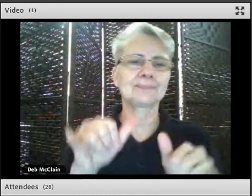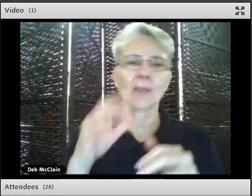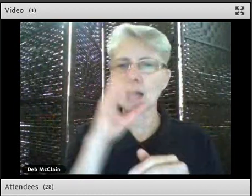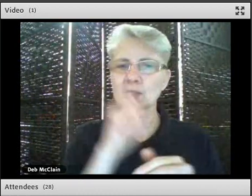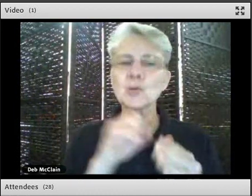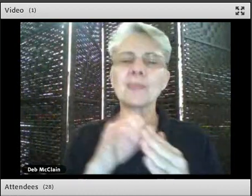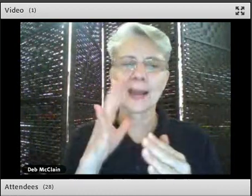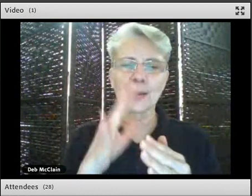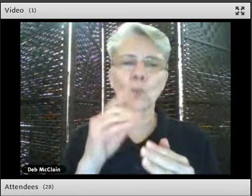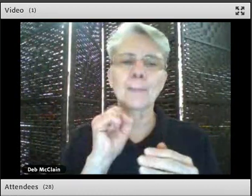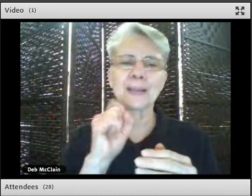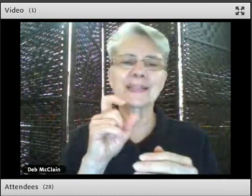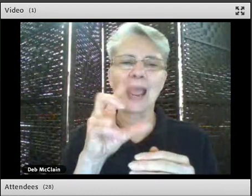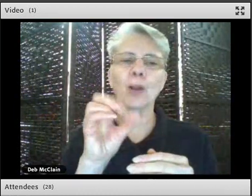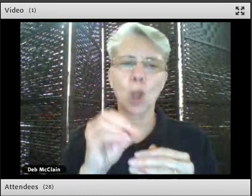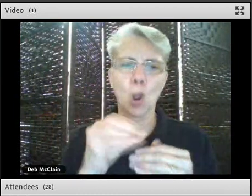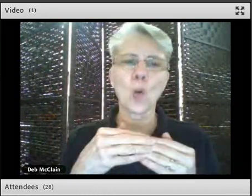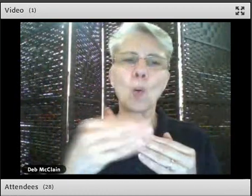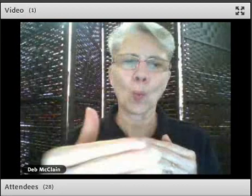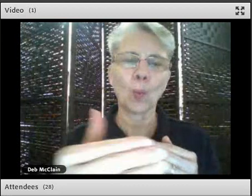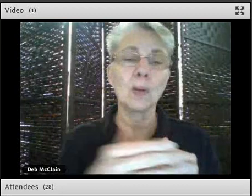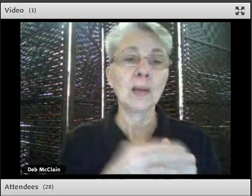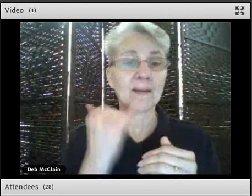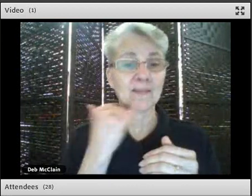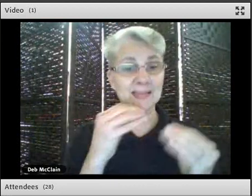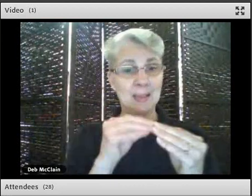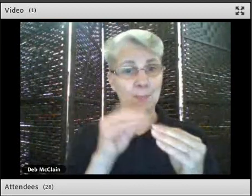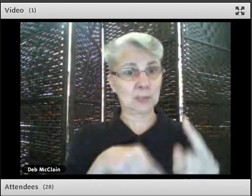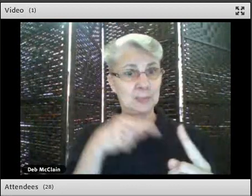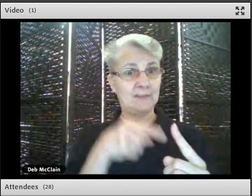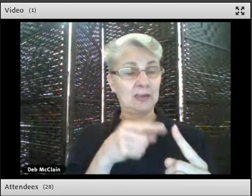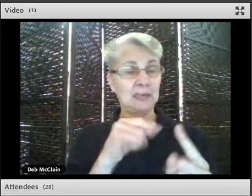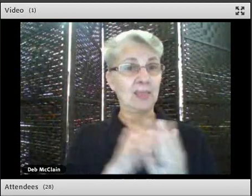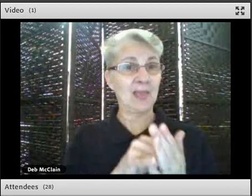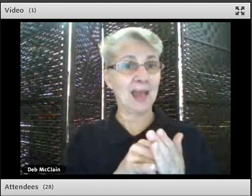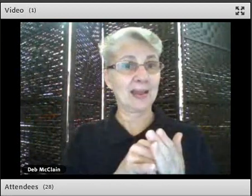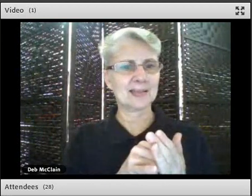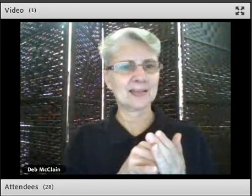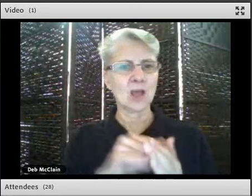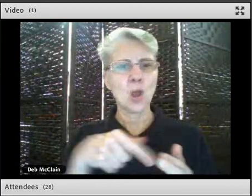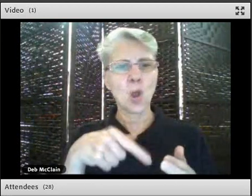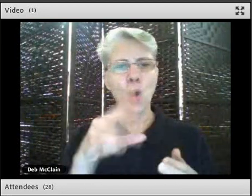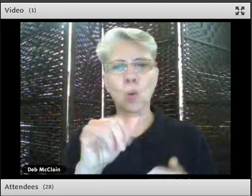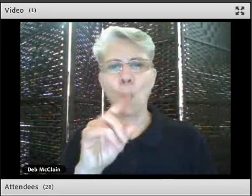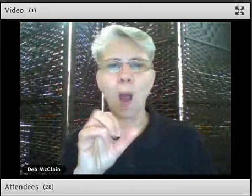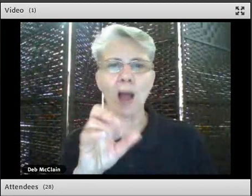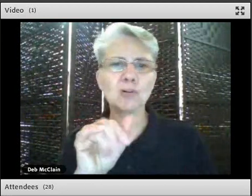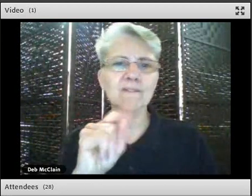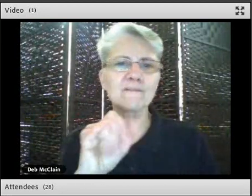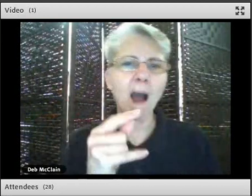or surround or something more exciting, then certainly go ahead and record that in the subfield G.